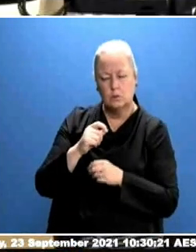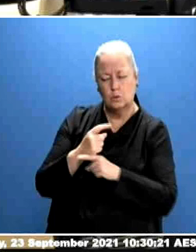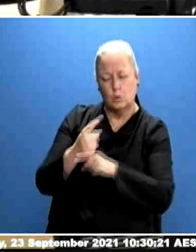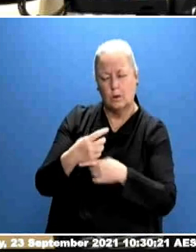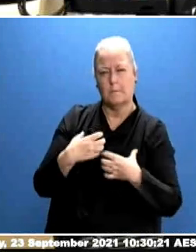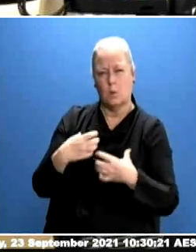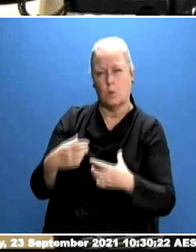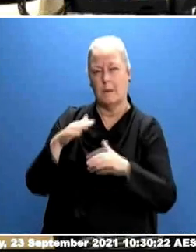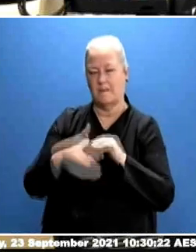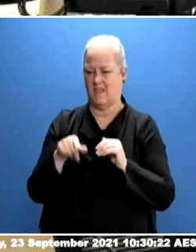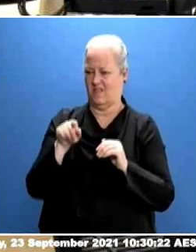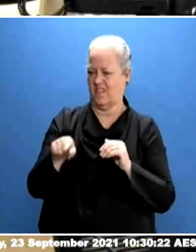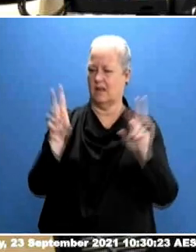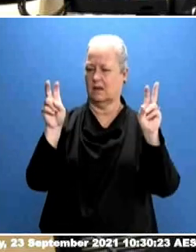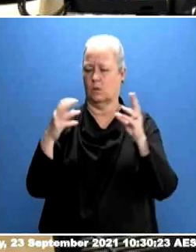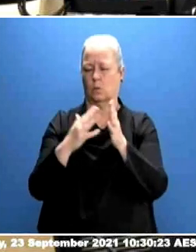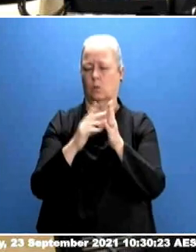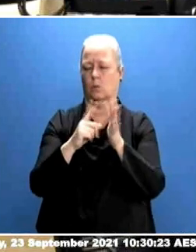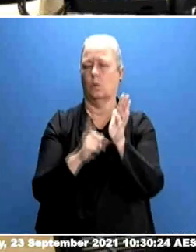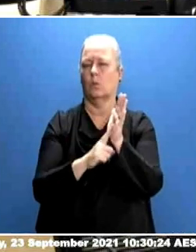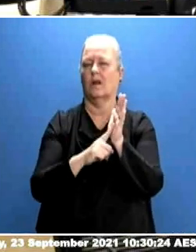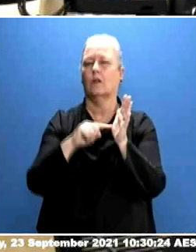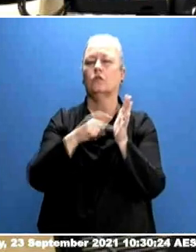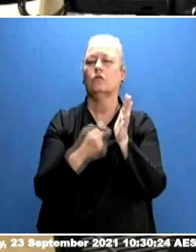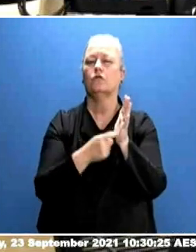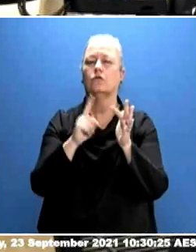about the Welltree Model, but just to finish off this section,